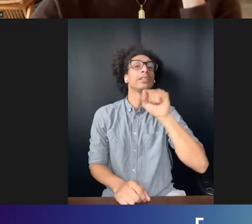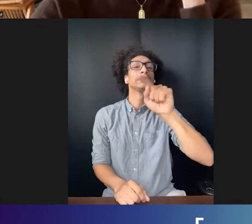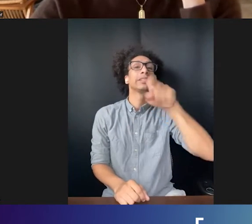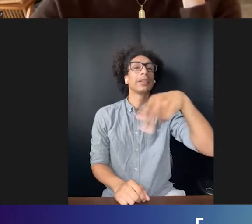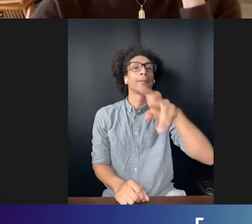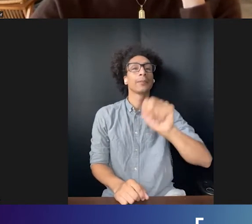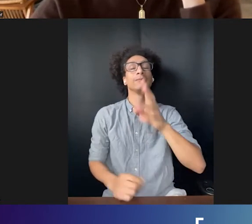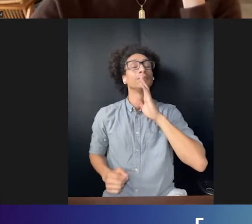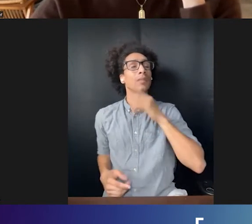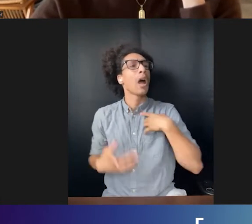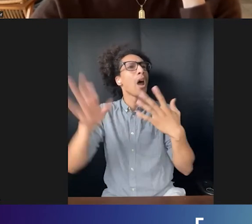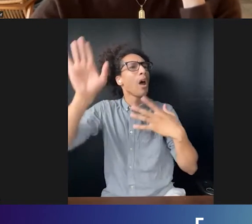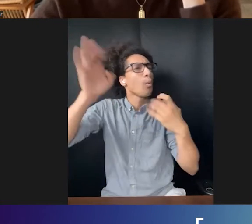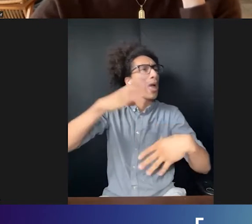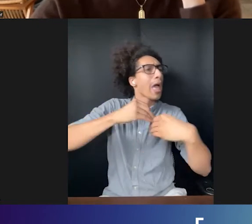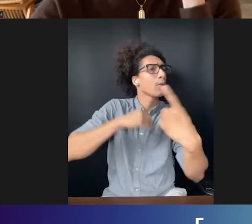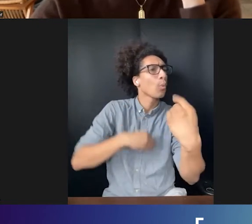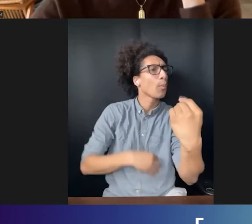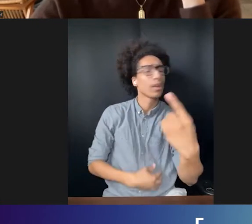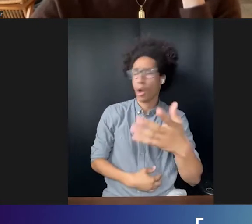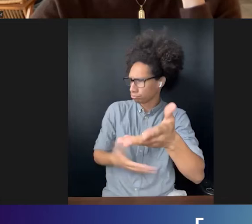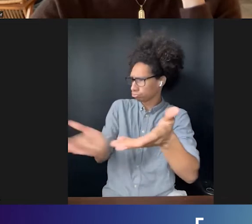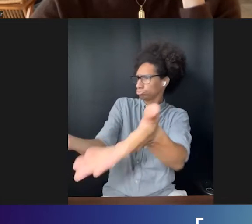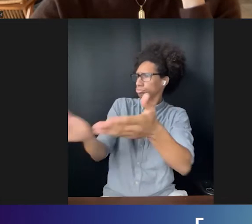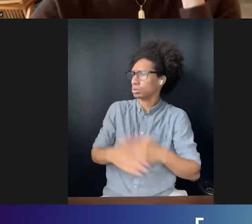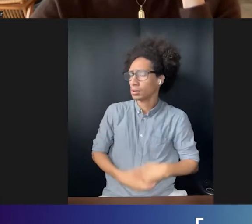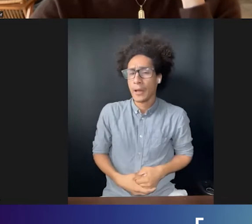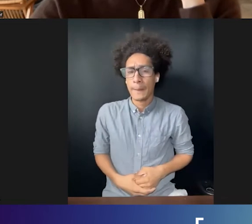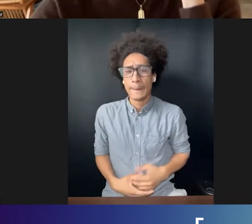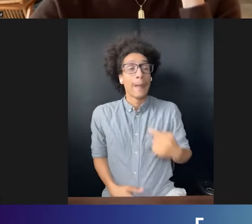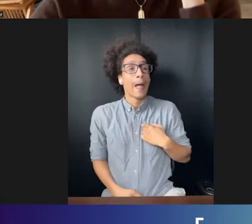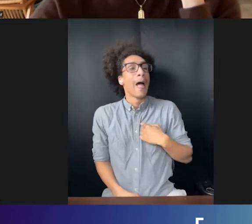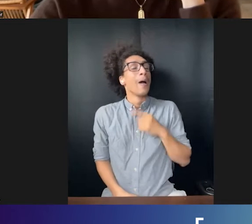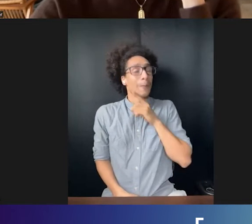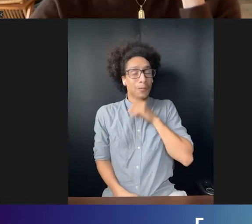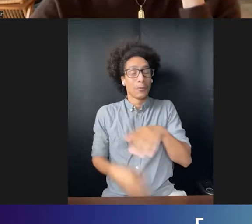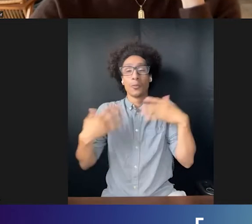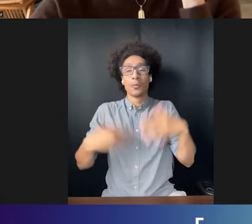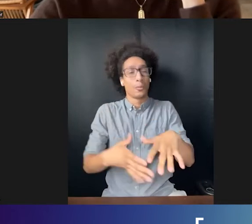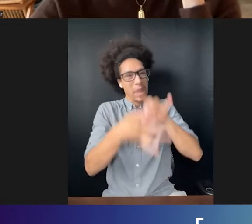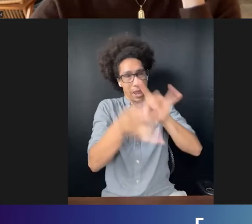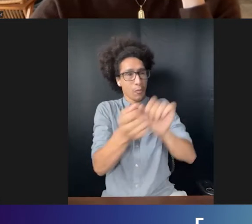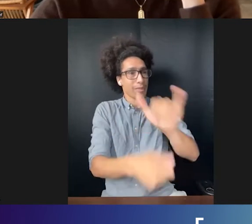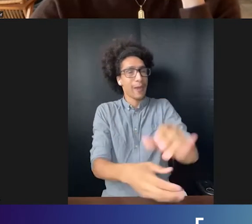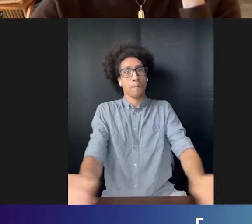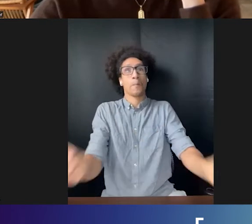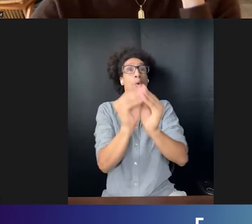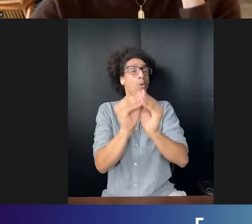I mean, I really can't connect with that even more like this idea that you have to be your own advocate.